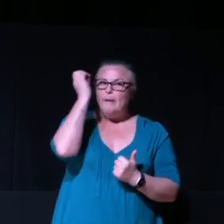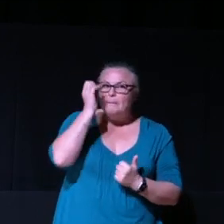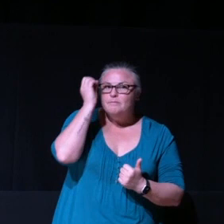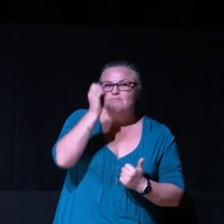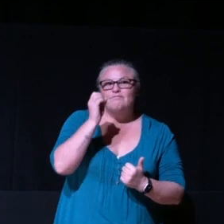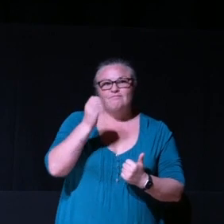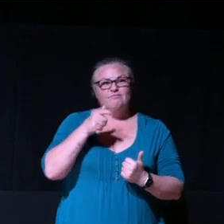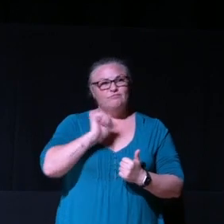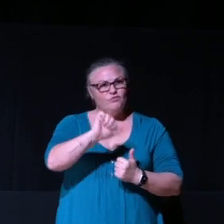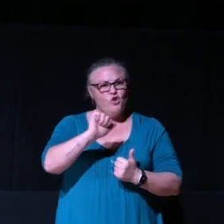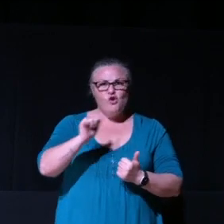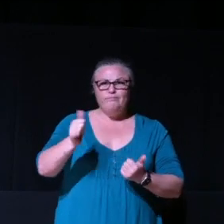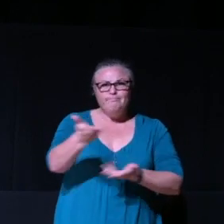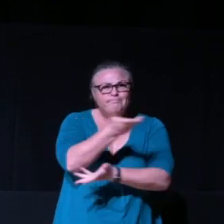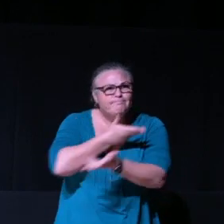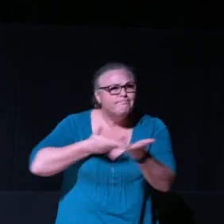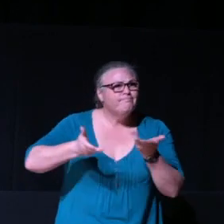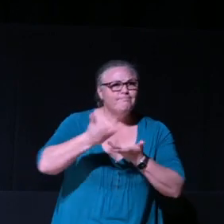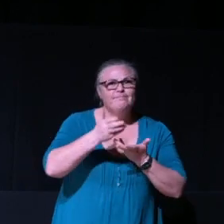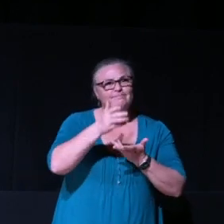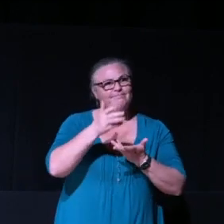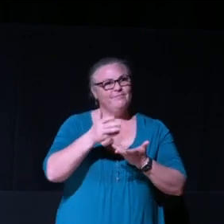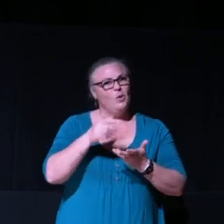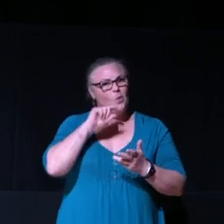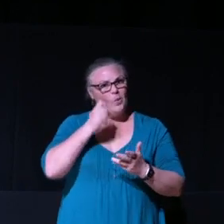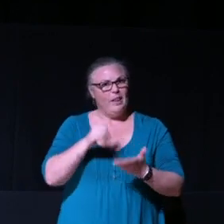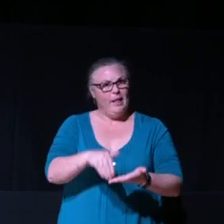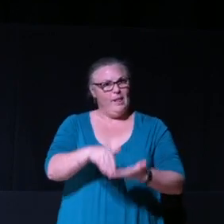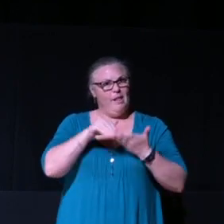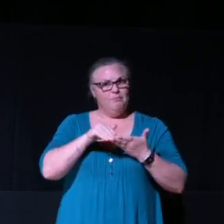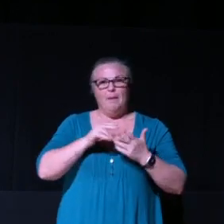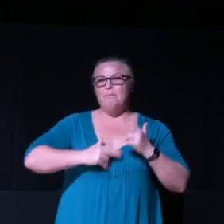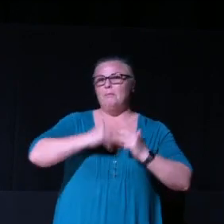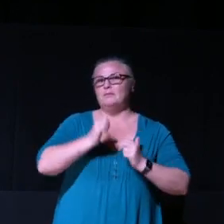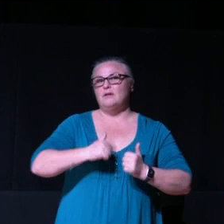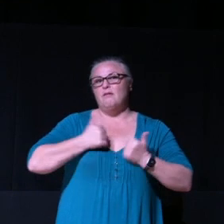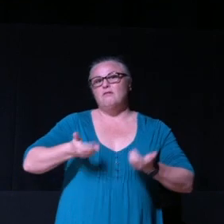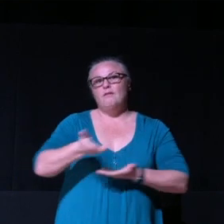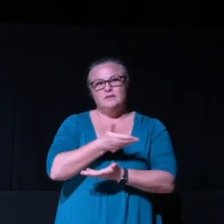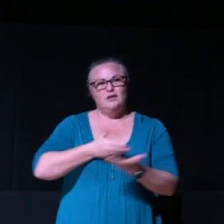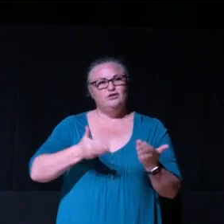These conversations are enhanced by your questions and comments. This session is being